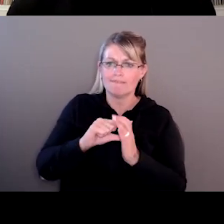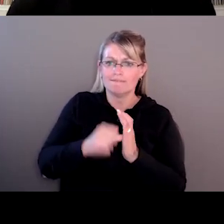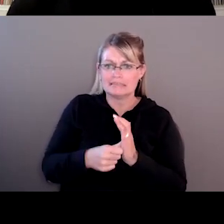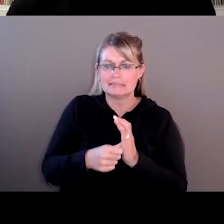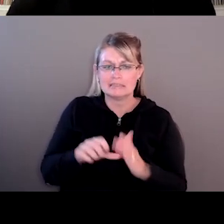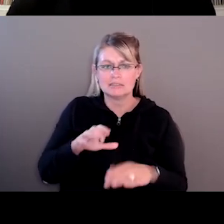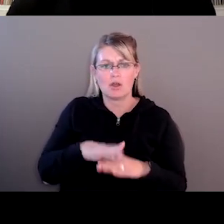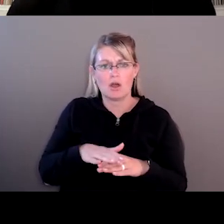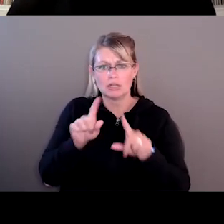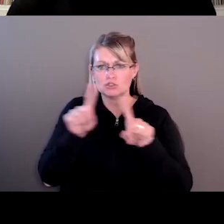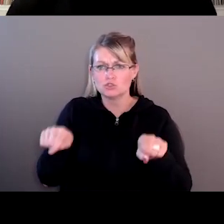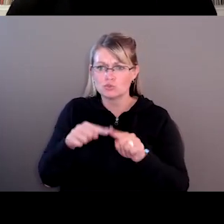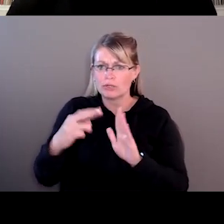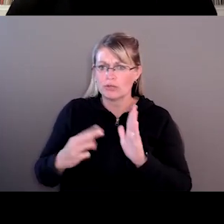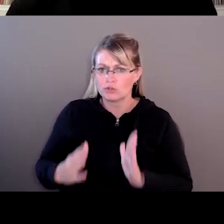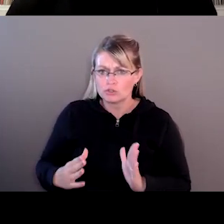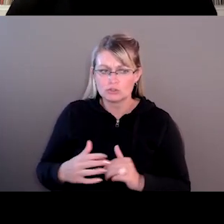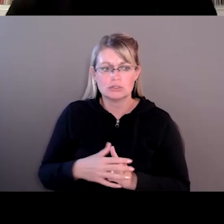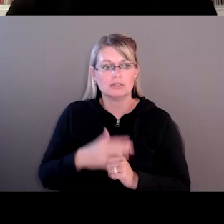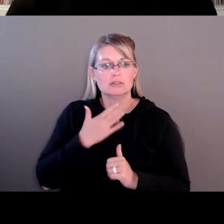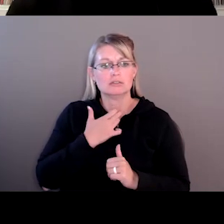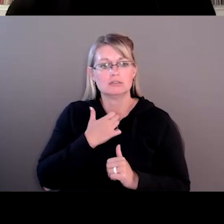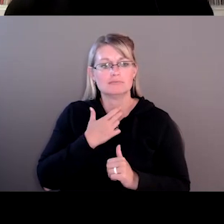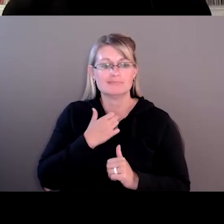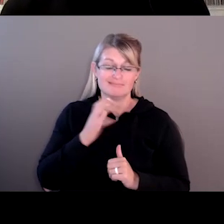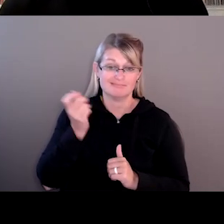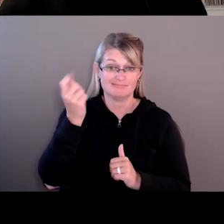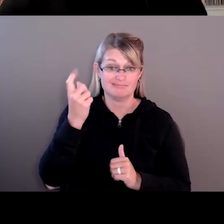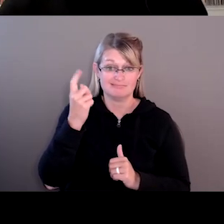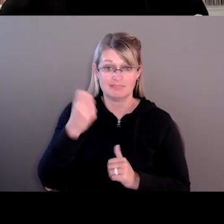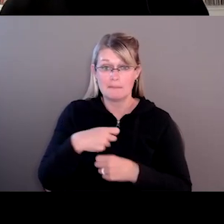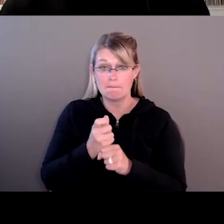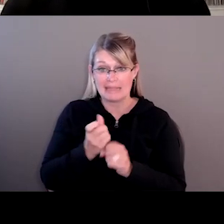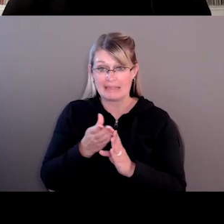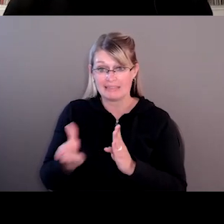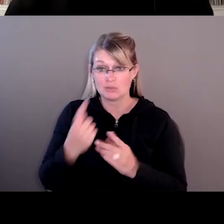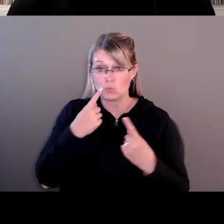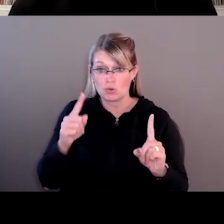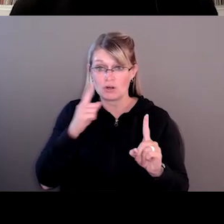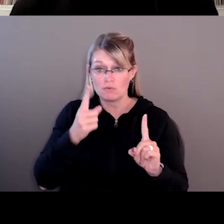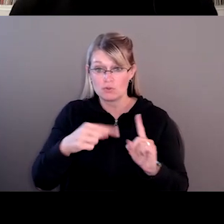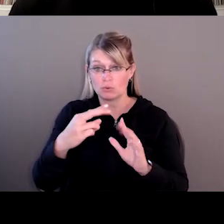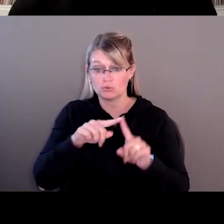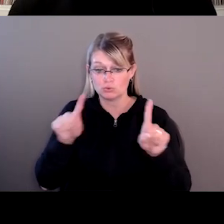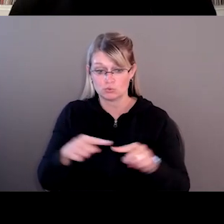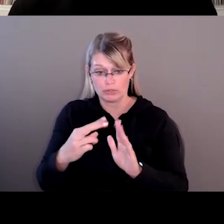screen readers. And let's face it, making things work for screen reader users is a large part